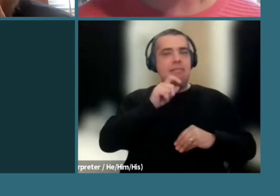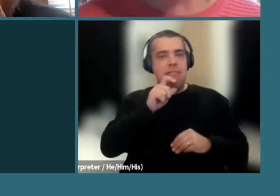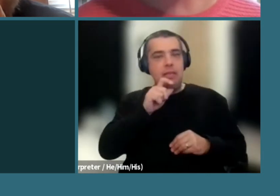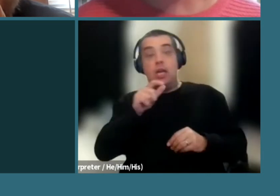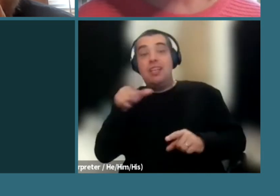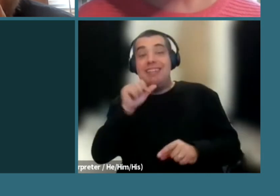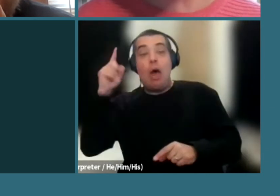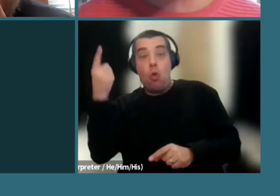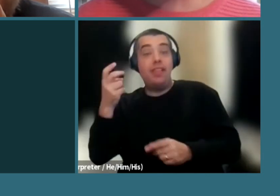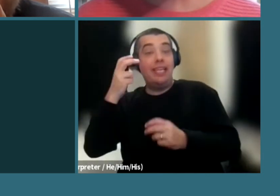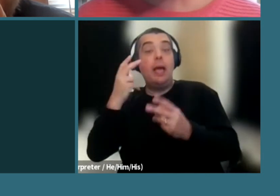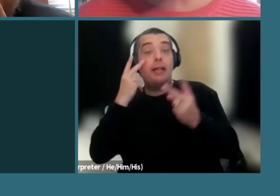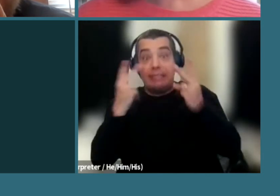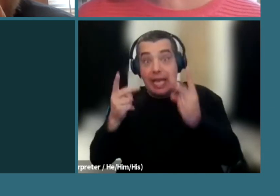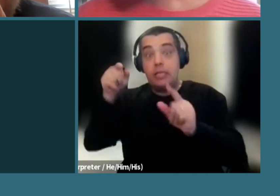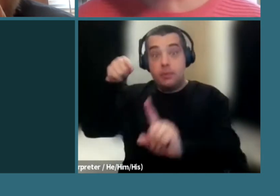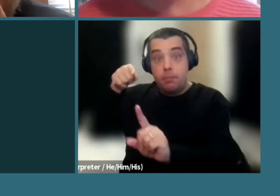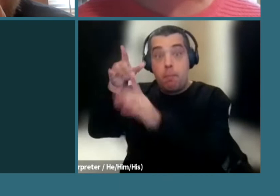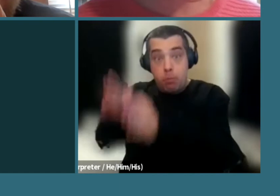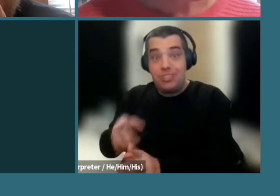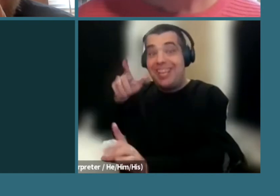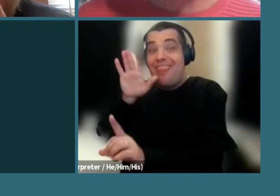description as the end all be all of all description ever.